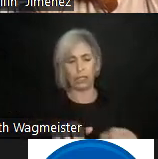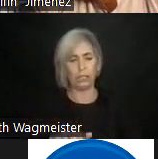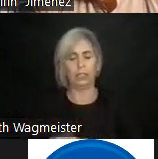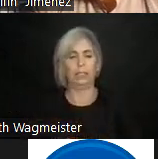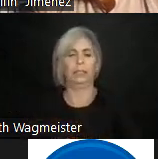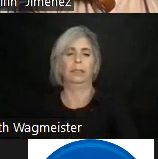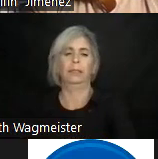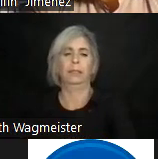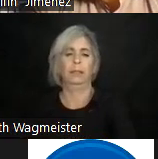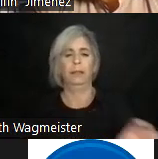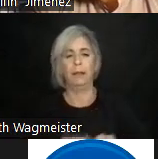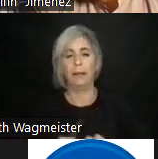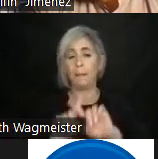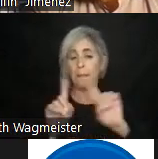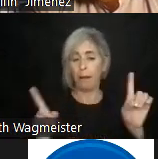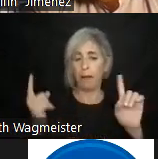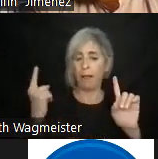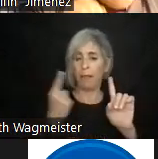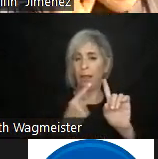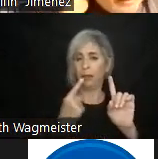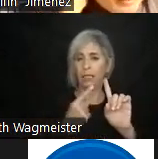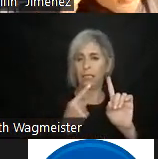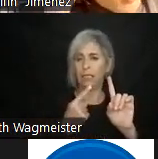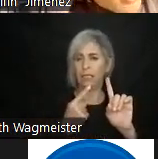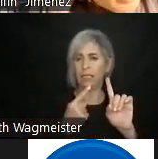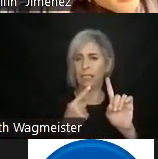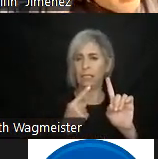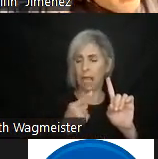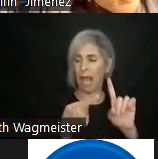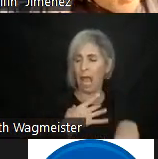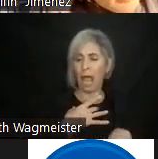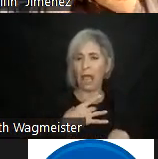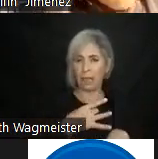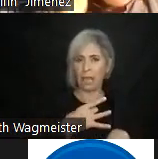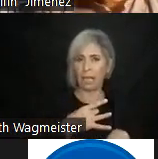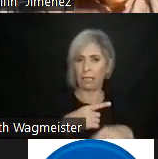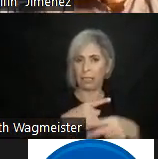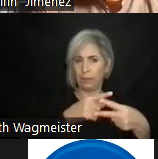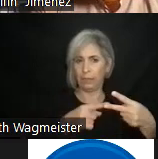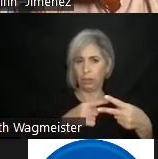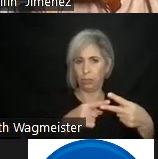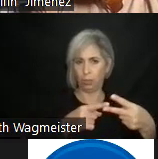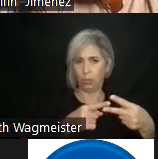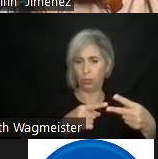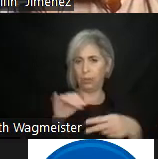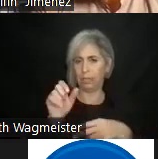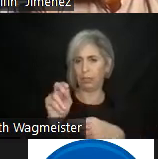But there is I think I like these two sections, 4 and 5. Section 4 is